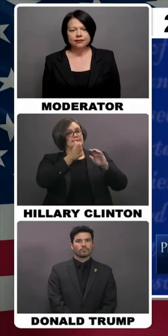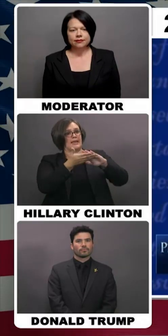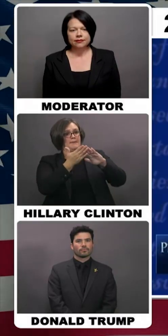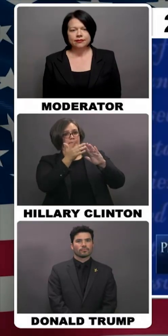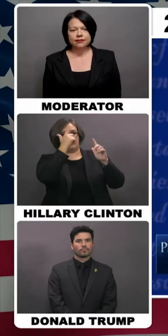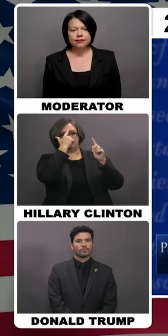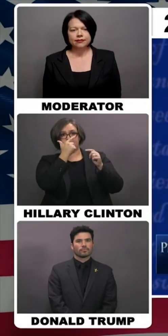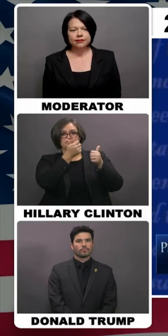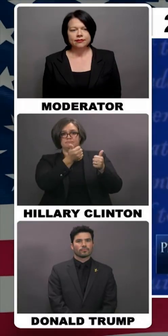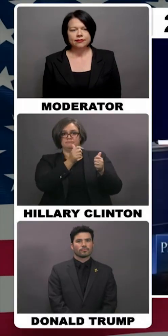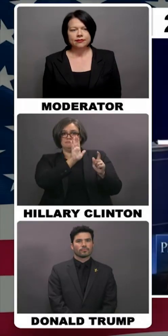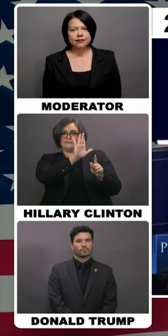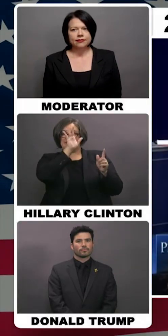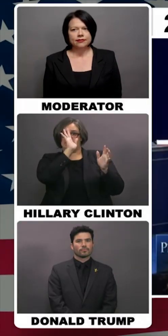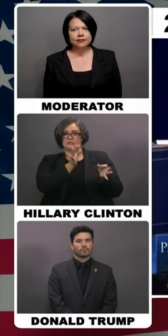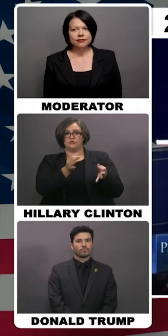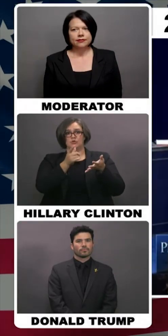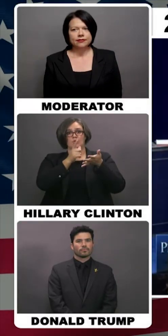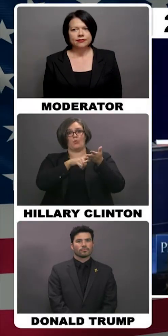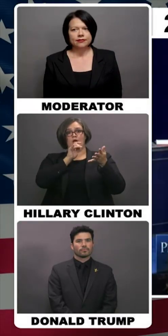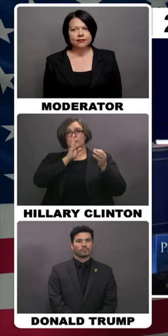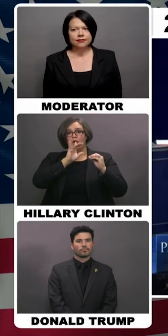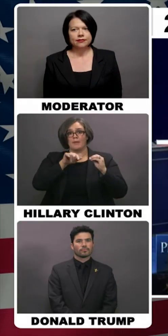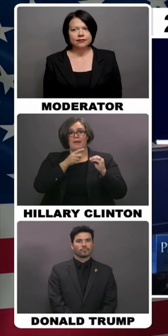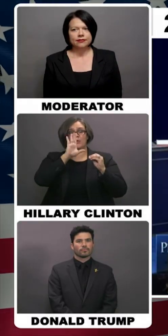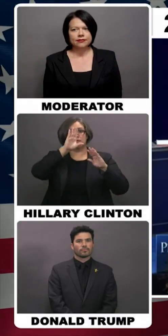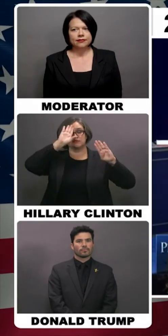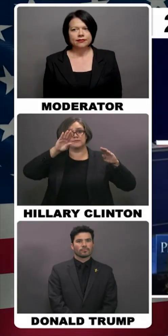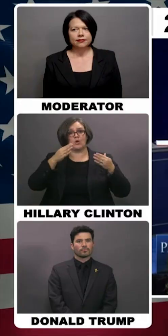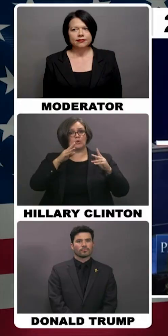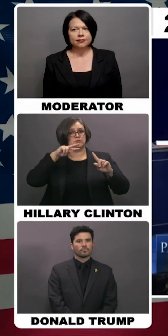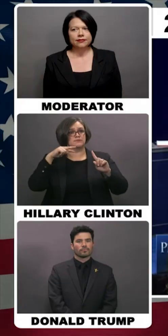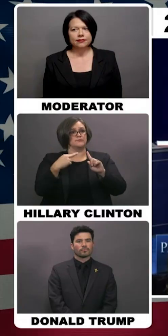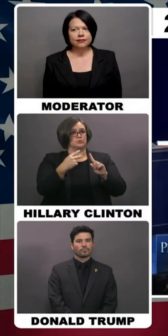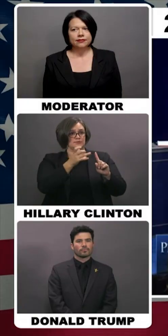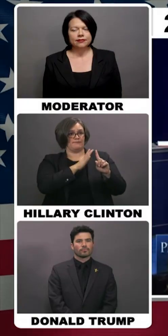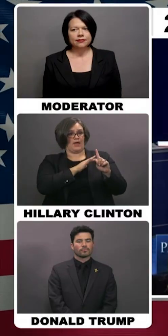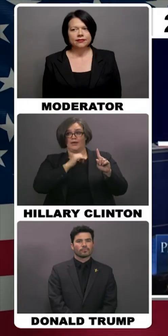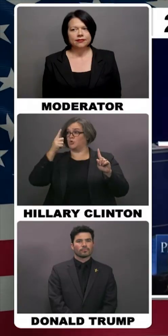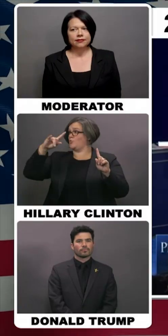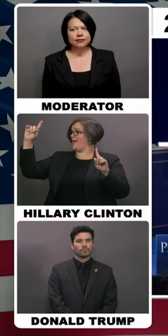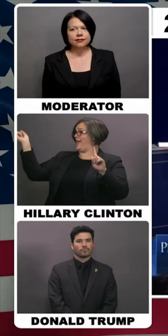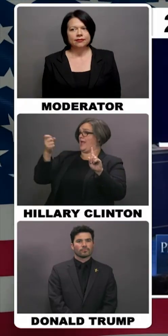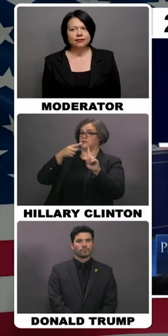He gets to decide what he wants to talk about instead of answering people's questions, talking about our agenda,